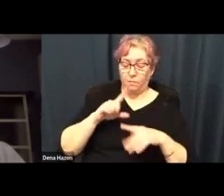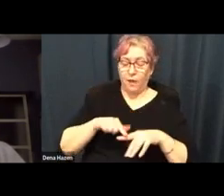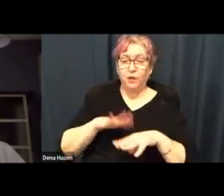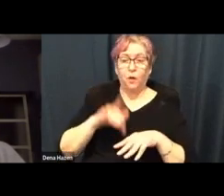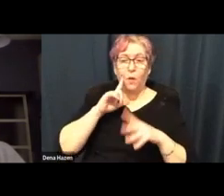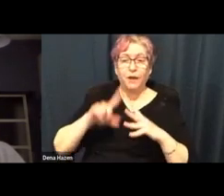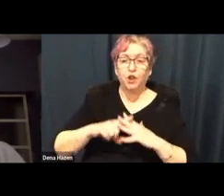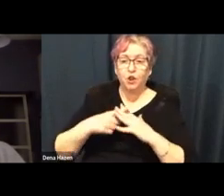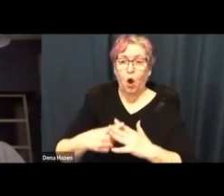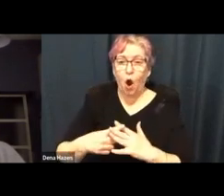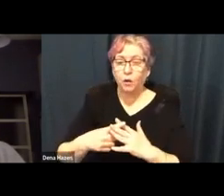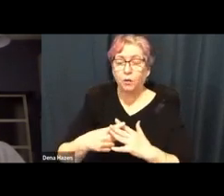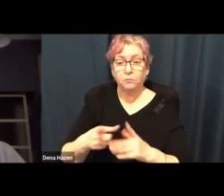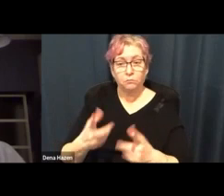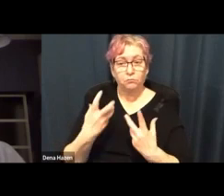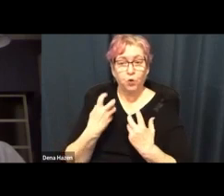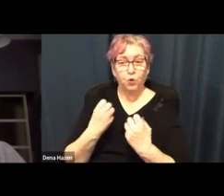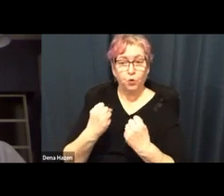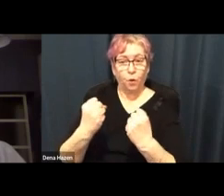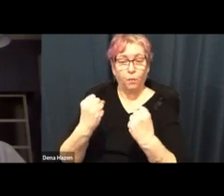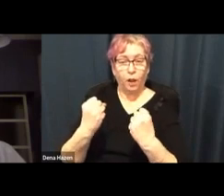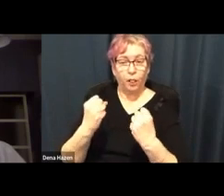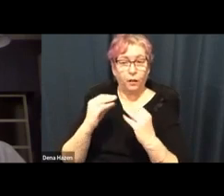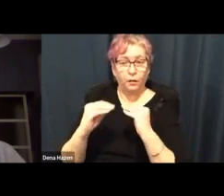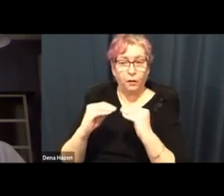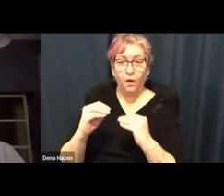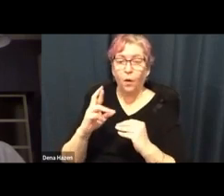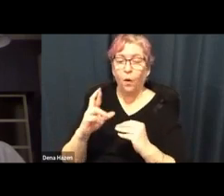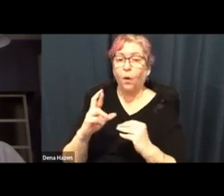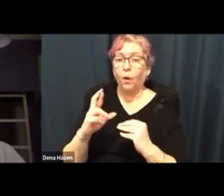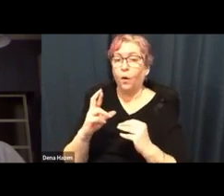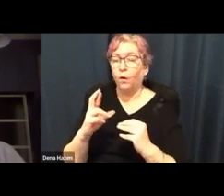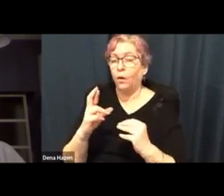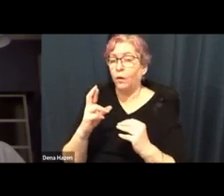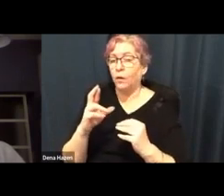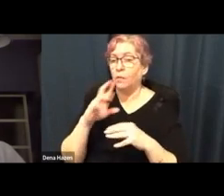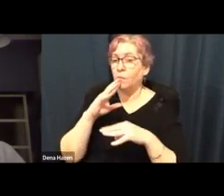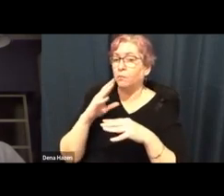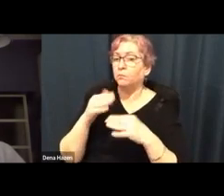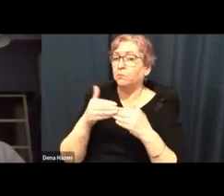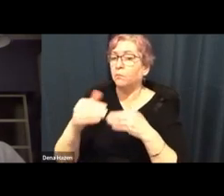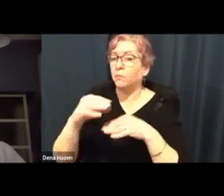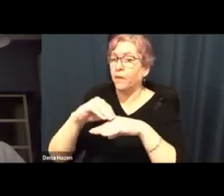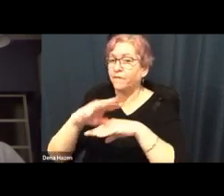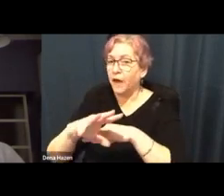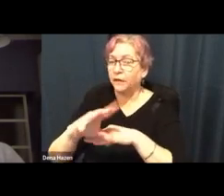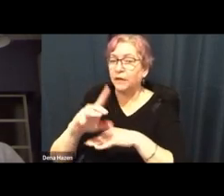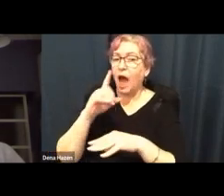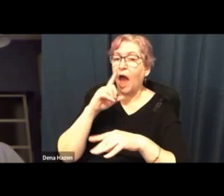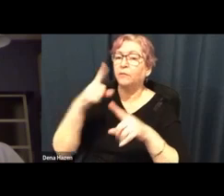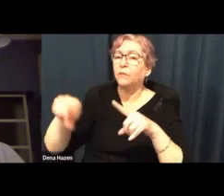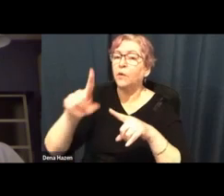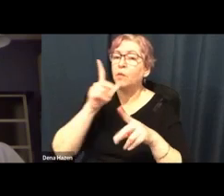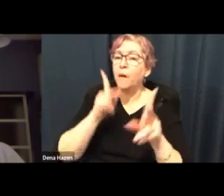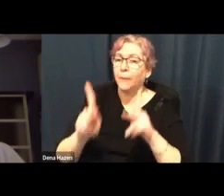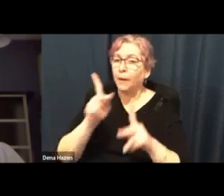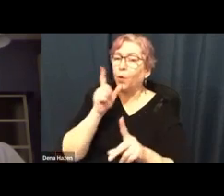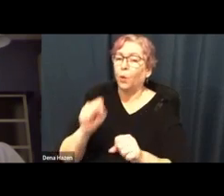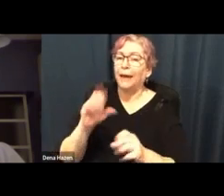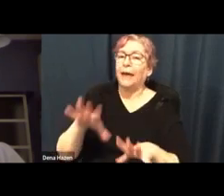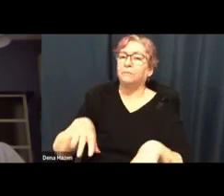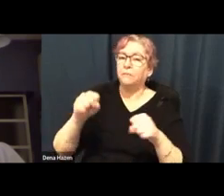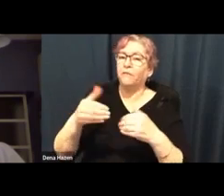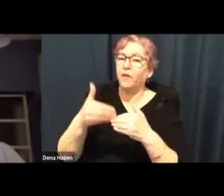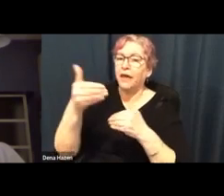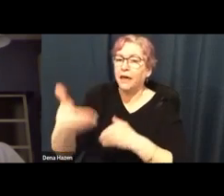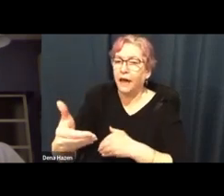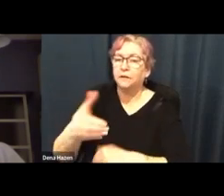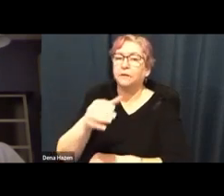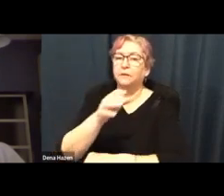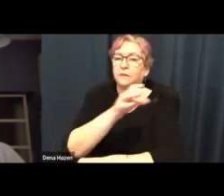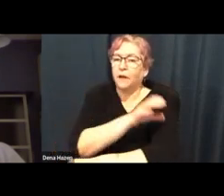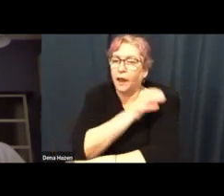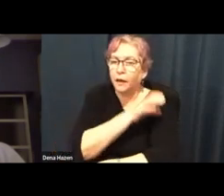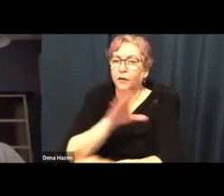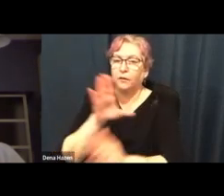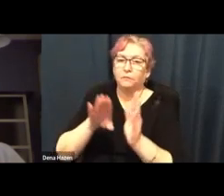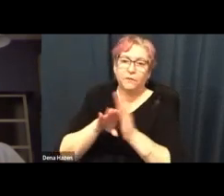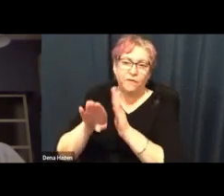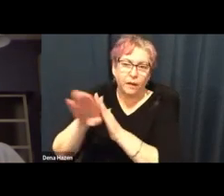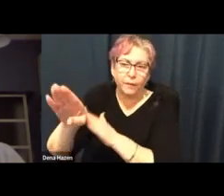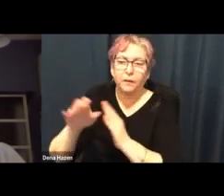the durability and the waning of effect and the target population for the next stage of clinical development.